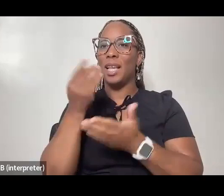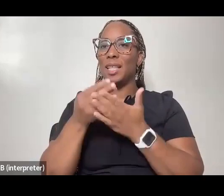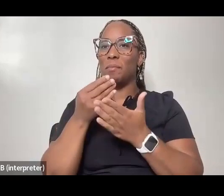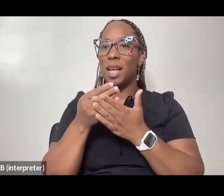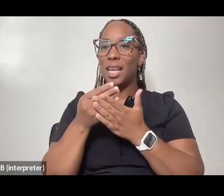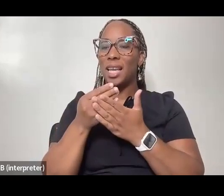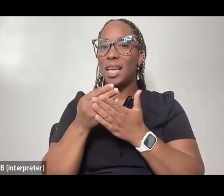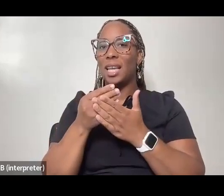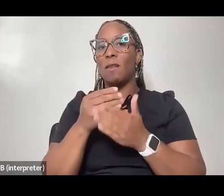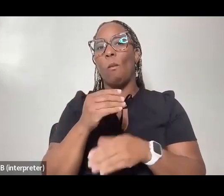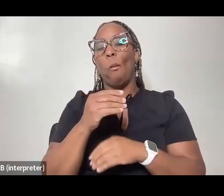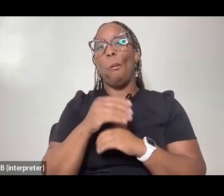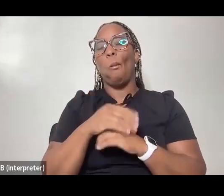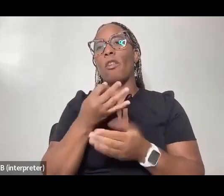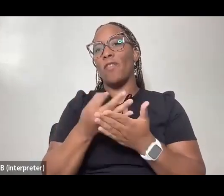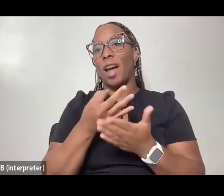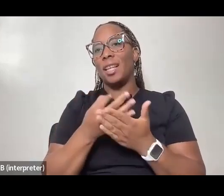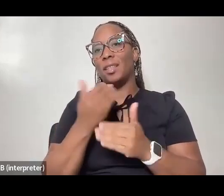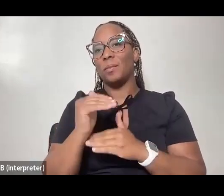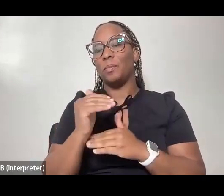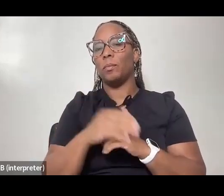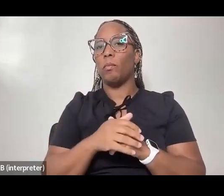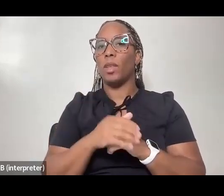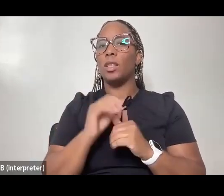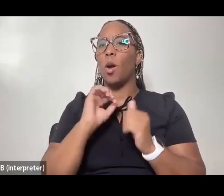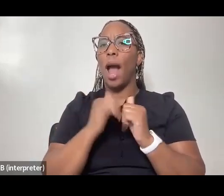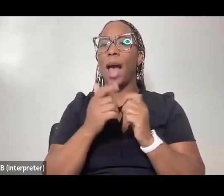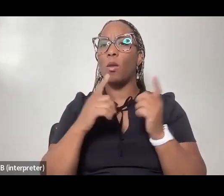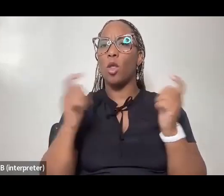This goes to the last question. How large of an event requires a